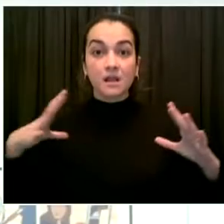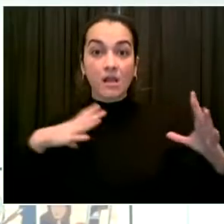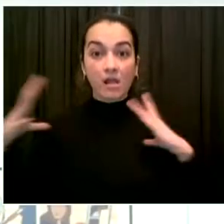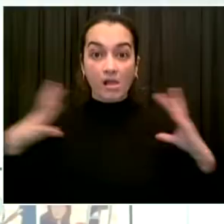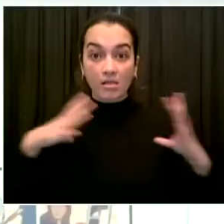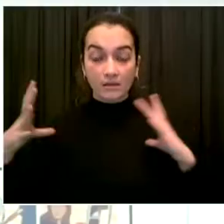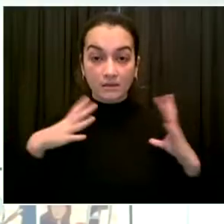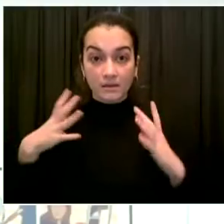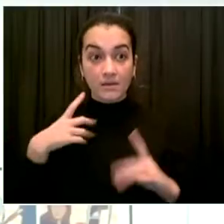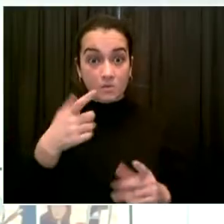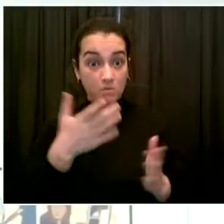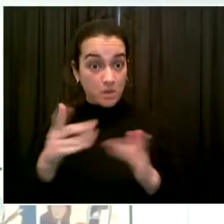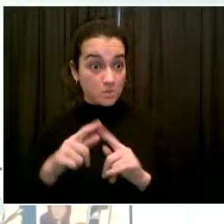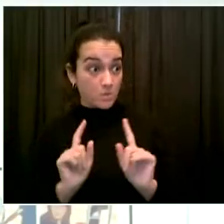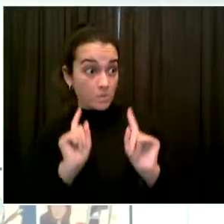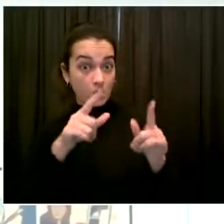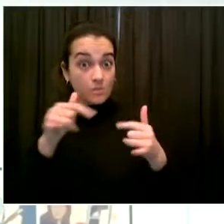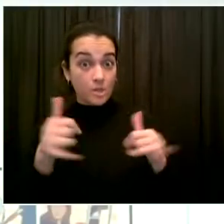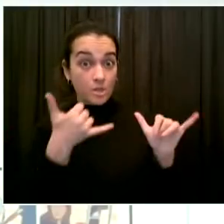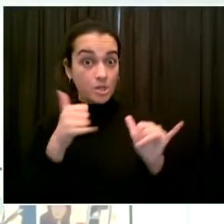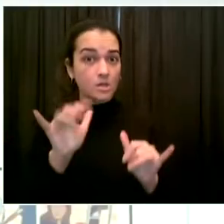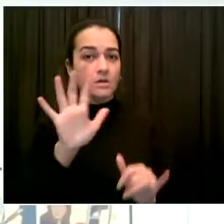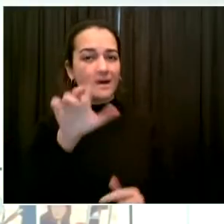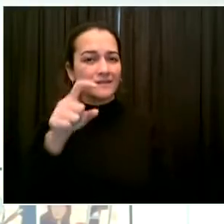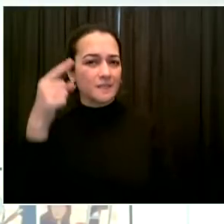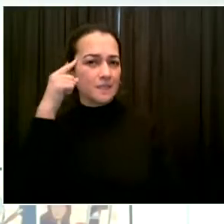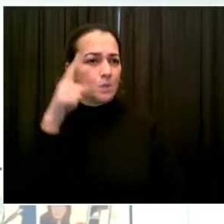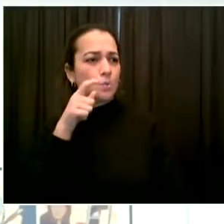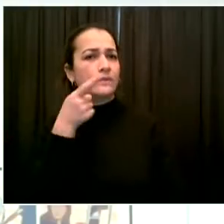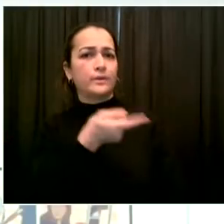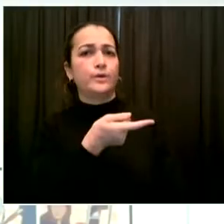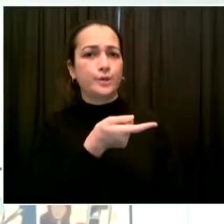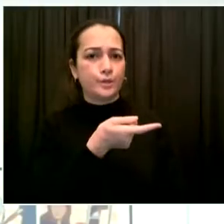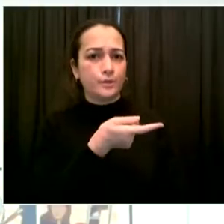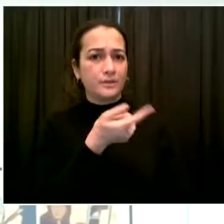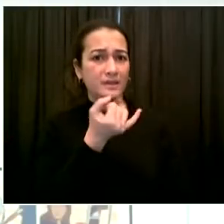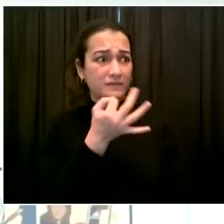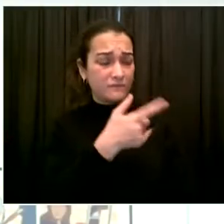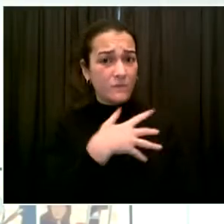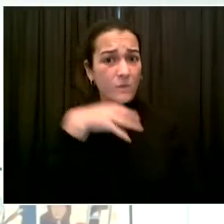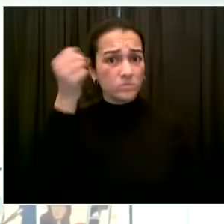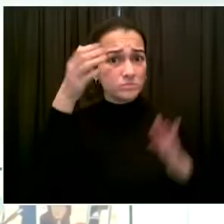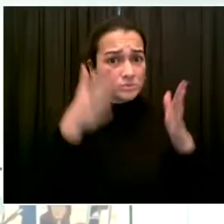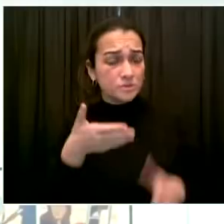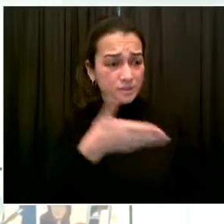YOUR MOST VULNERABLE FAMILY MEMB ERS AND IT MAY MEAN HOSTING A